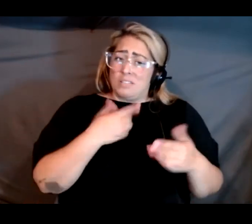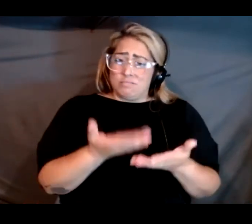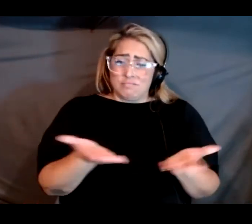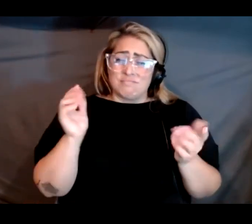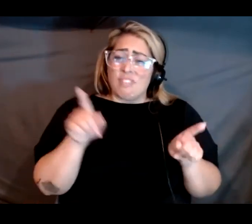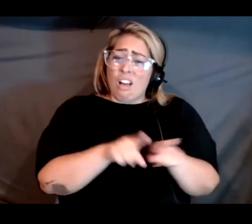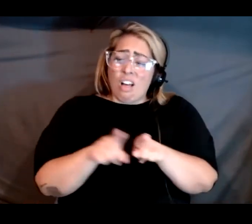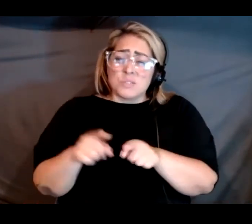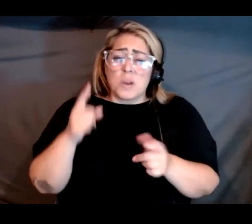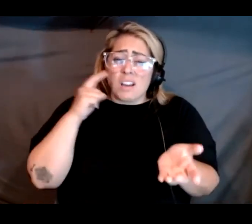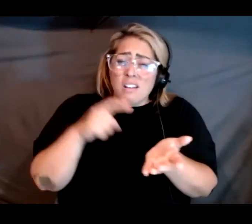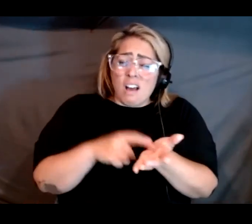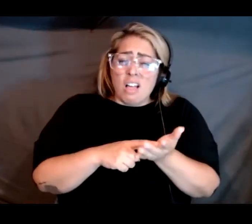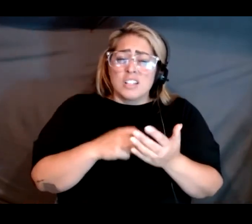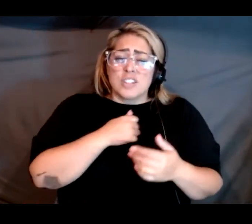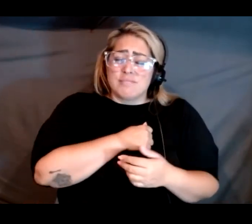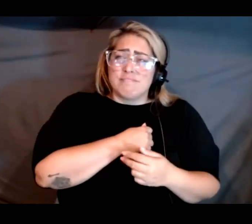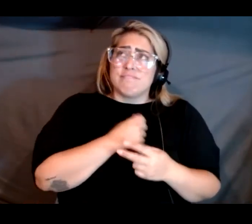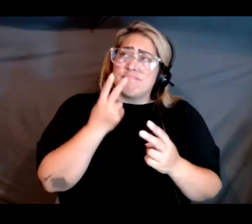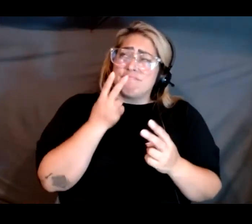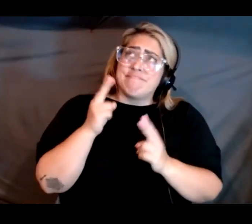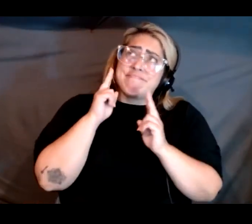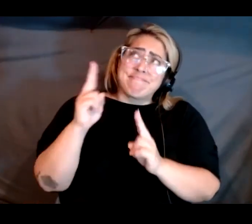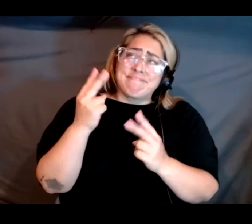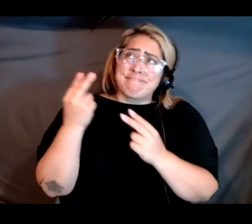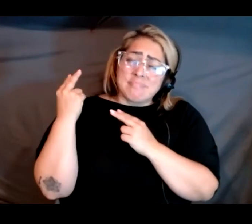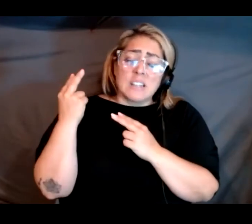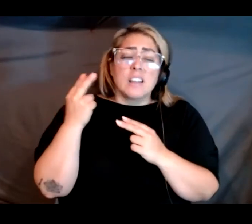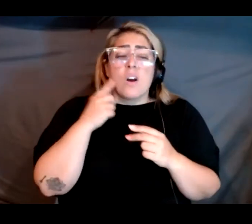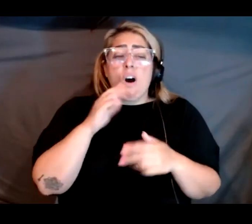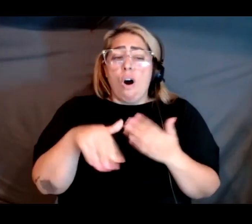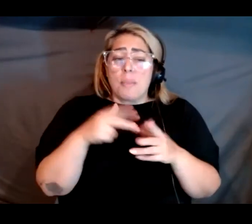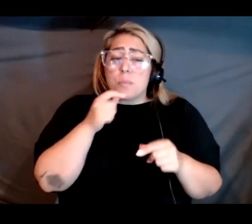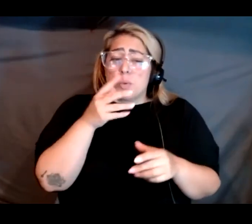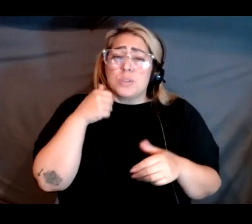all the people who's lives have been taken by the actions of white people, institutions,